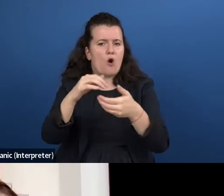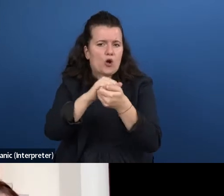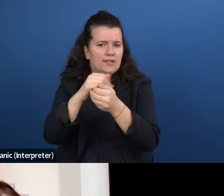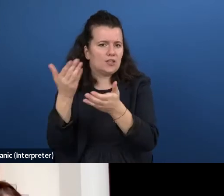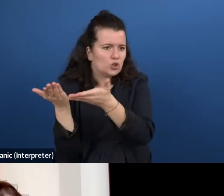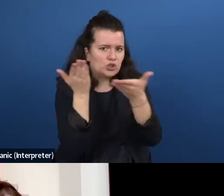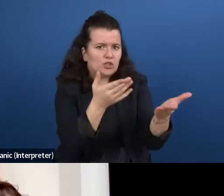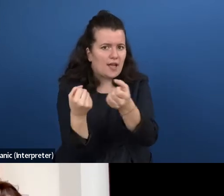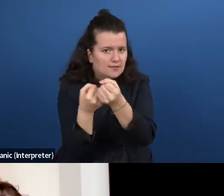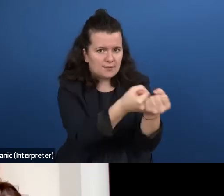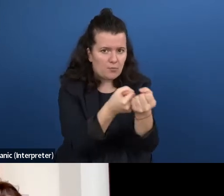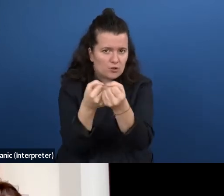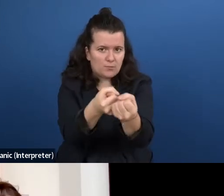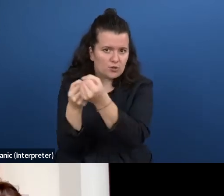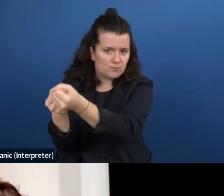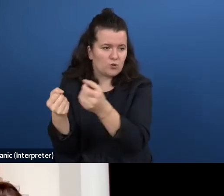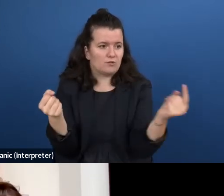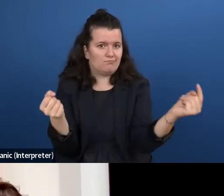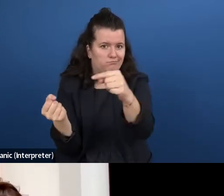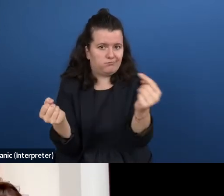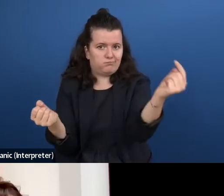related to violence against women with disabilities